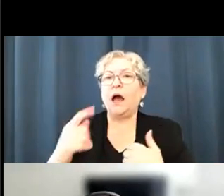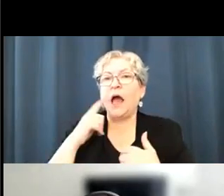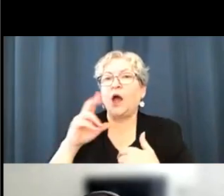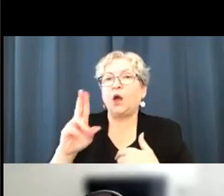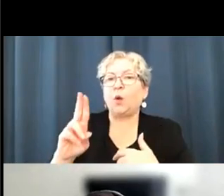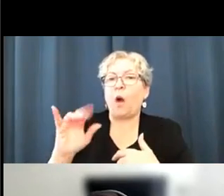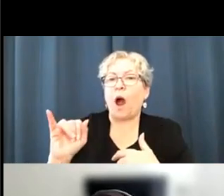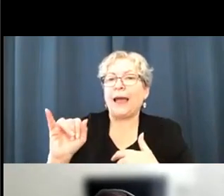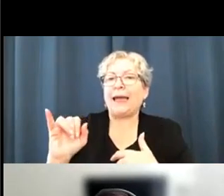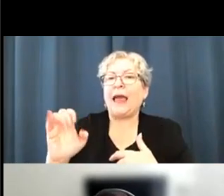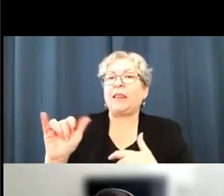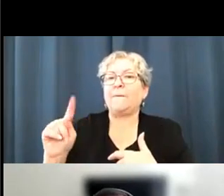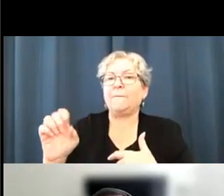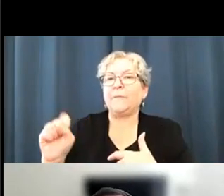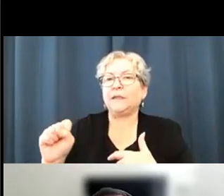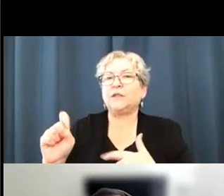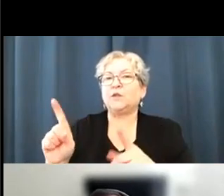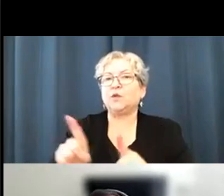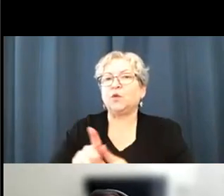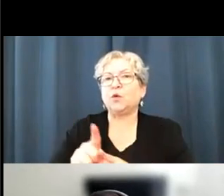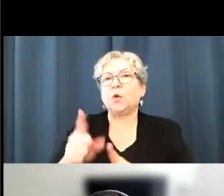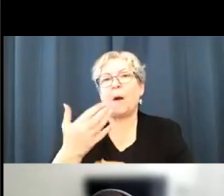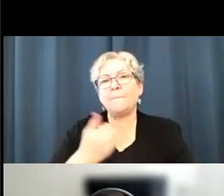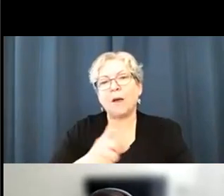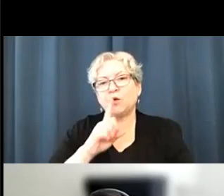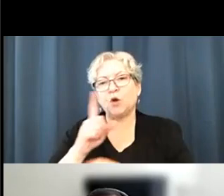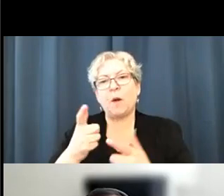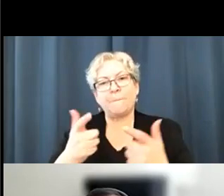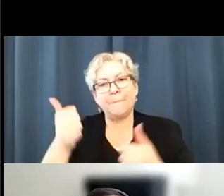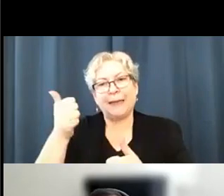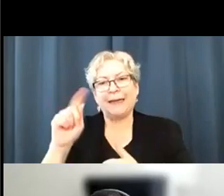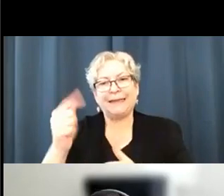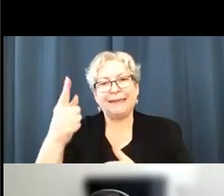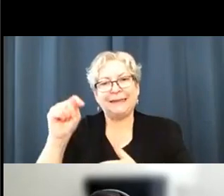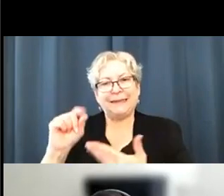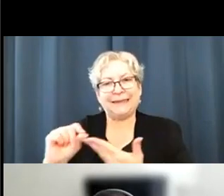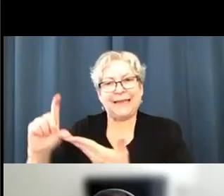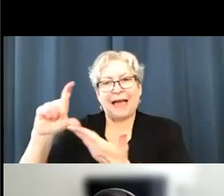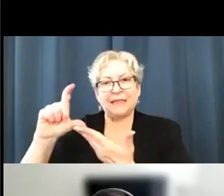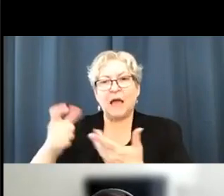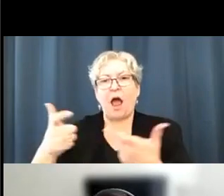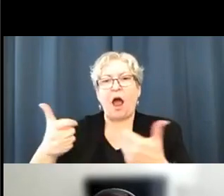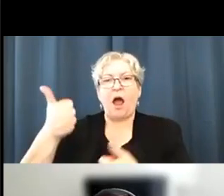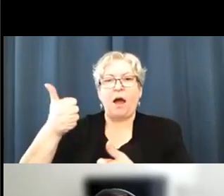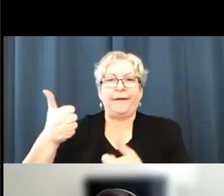contrast as well. But basically, you wanna use larger texts and higher contrast whenever is possible.